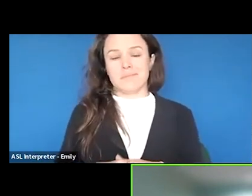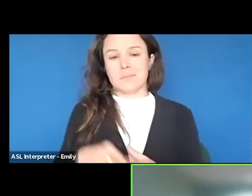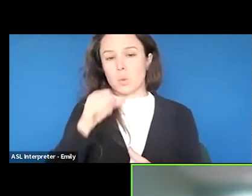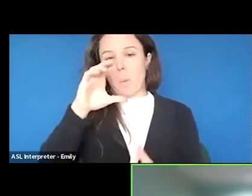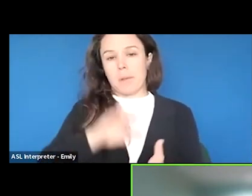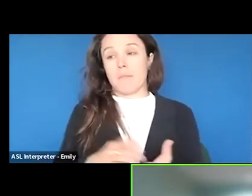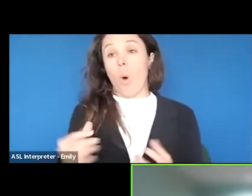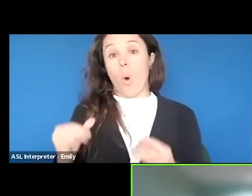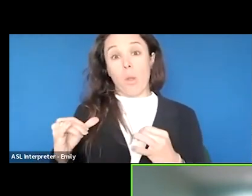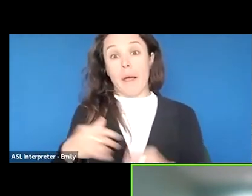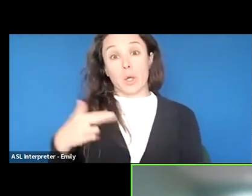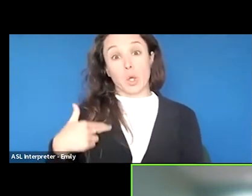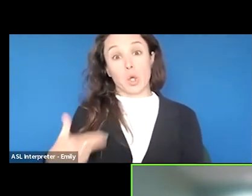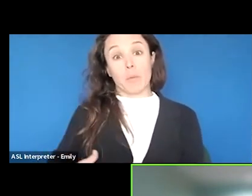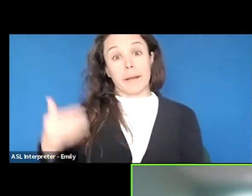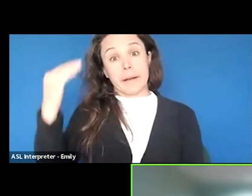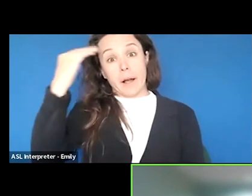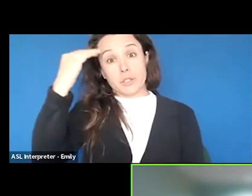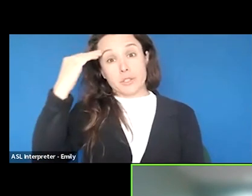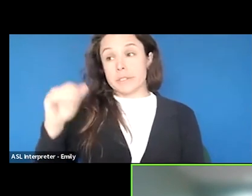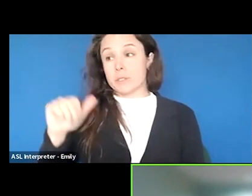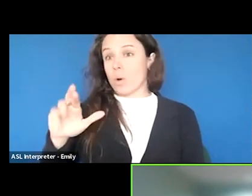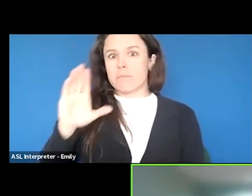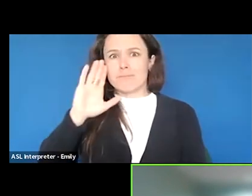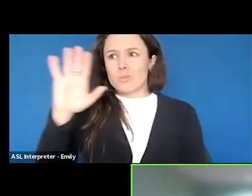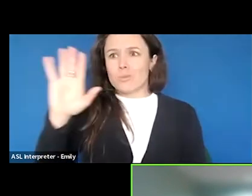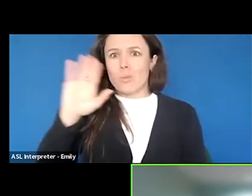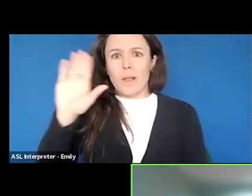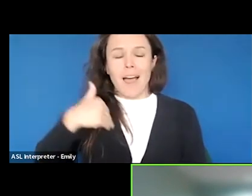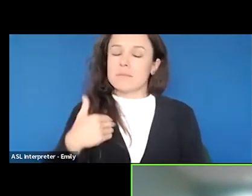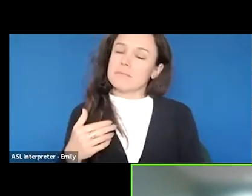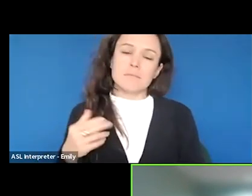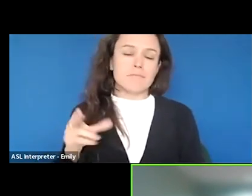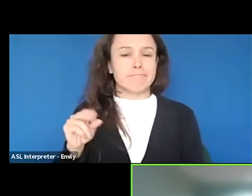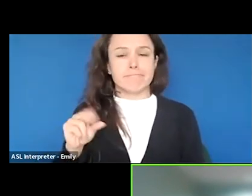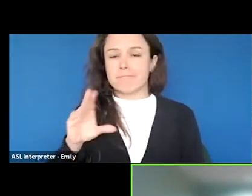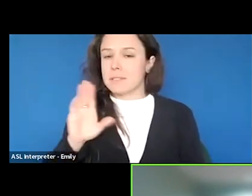consciousness nor will they ever have a human-like consciousness and I think keeping that in mind is